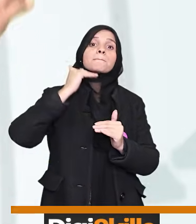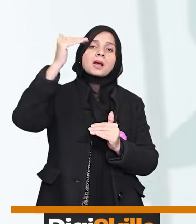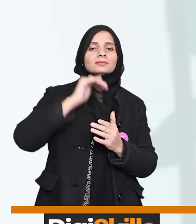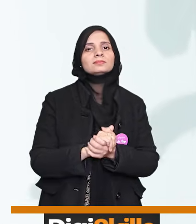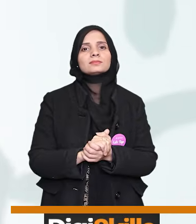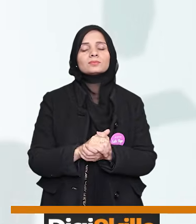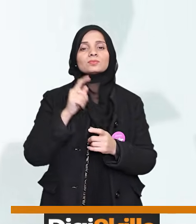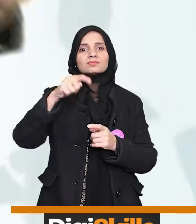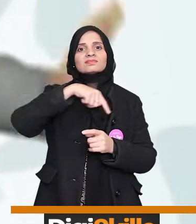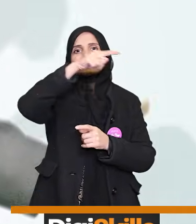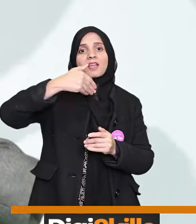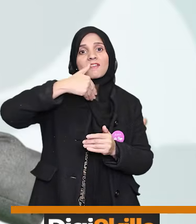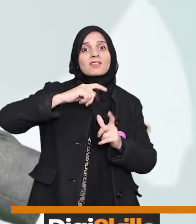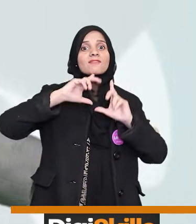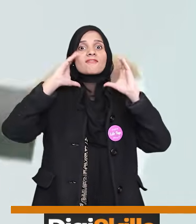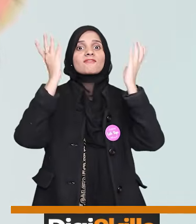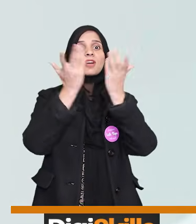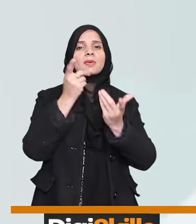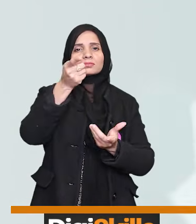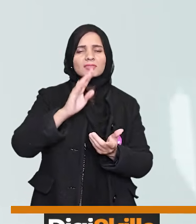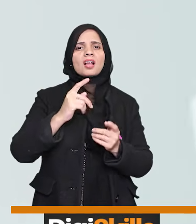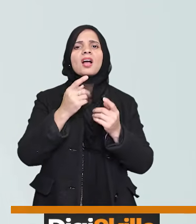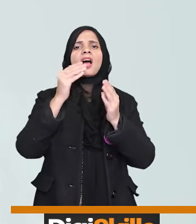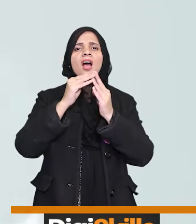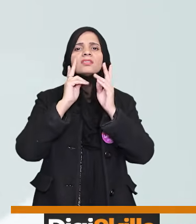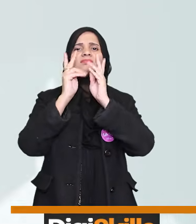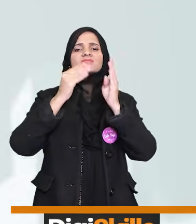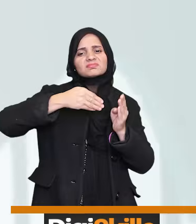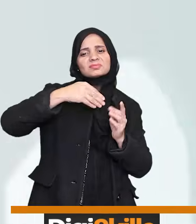if you are the player of big ground, then you won’t be able to play in street or town.